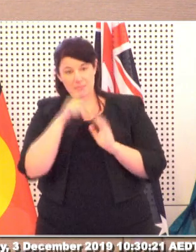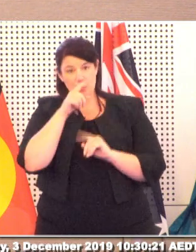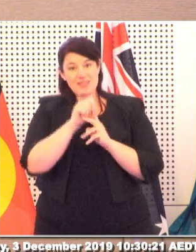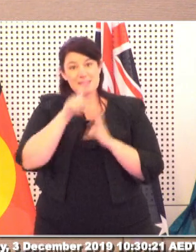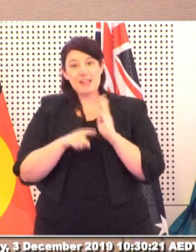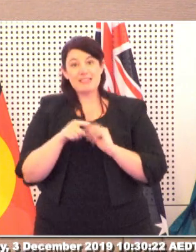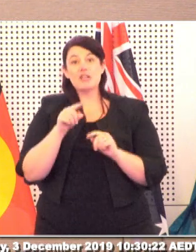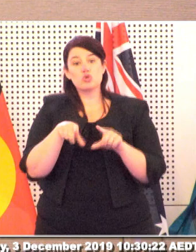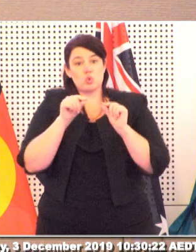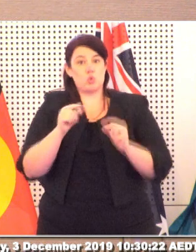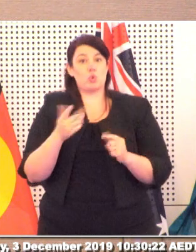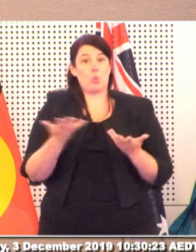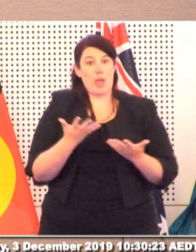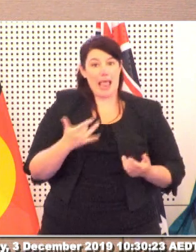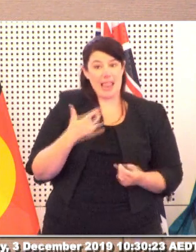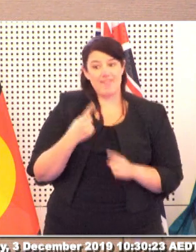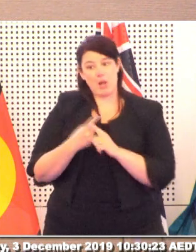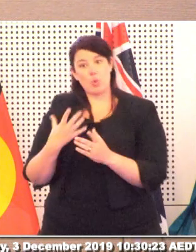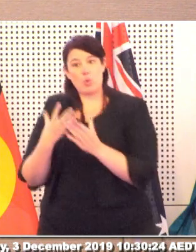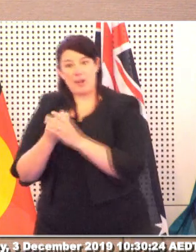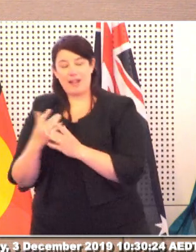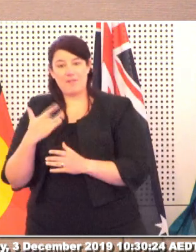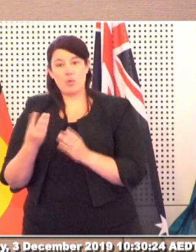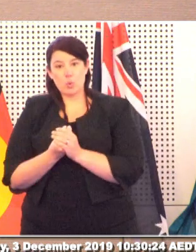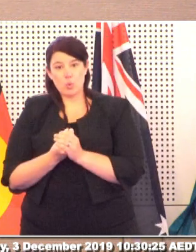and where and with whom they live on an equal basis with others.